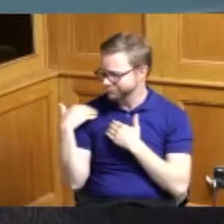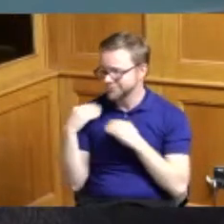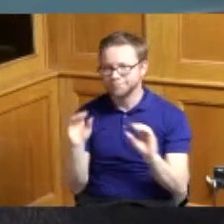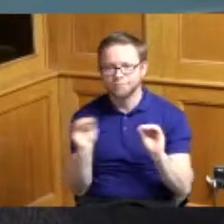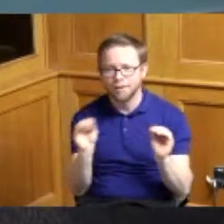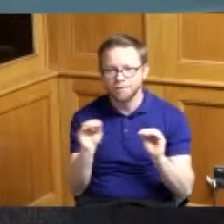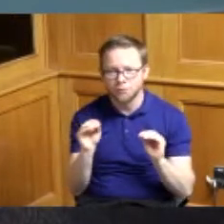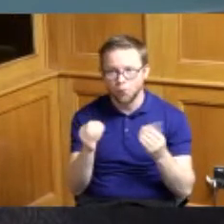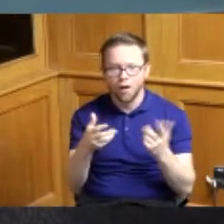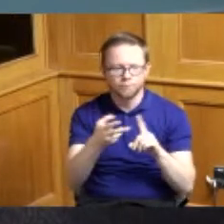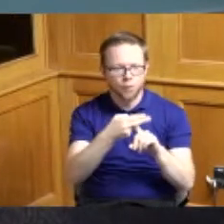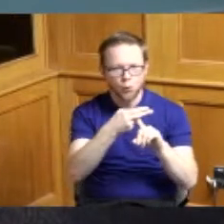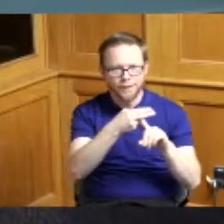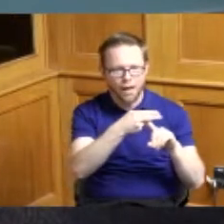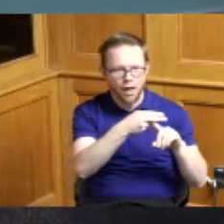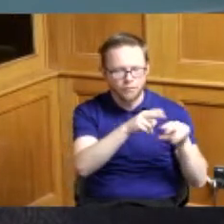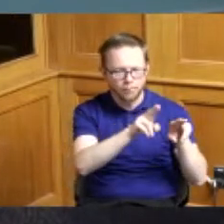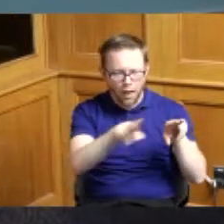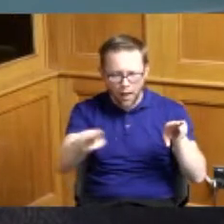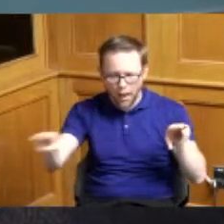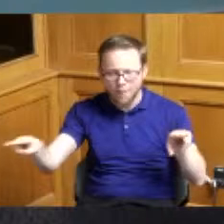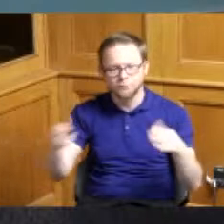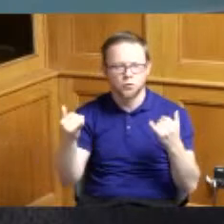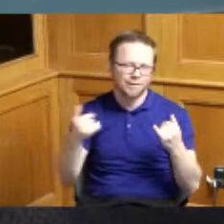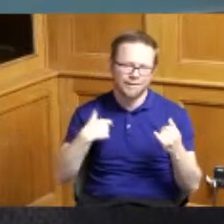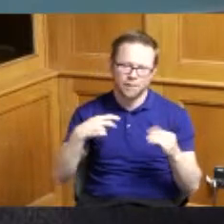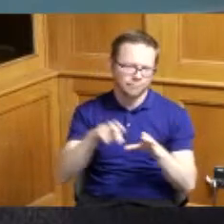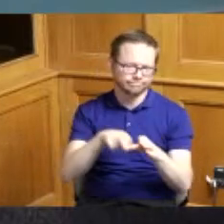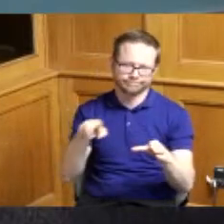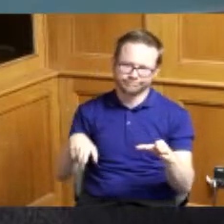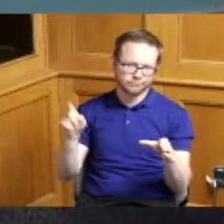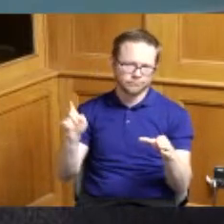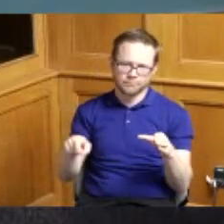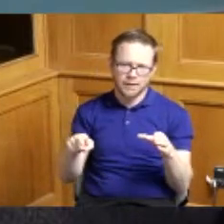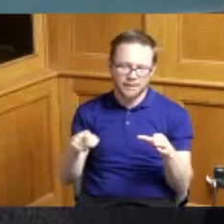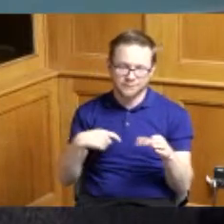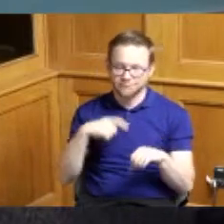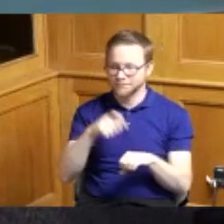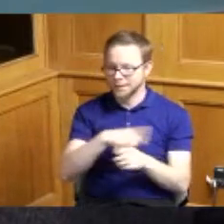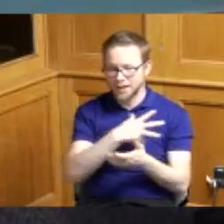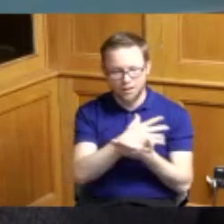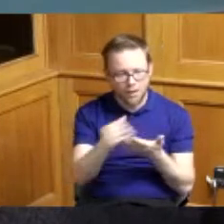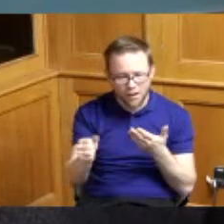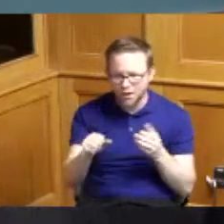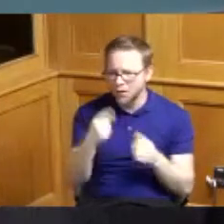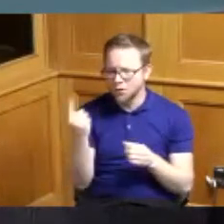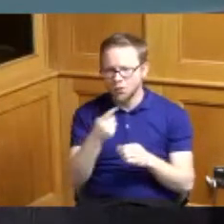um so I'm just going to have to abstain right now I've run out of time because I only have 48 hours